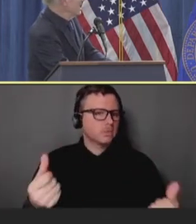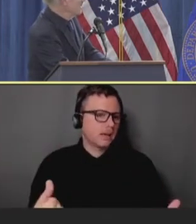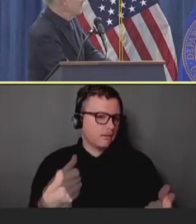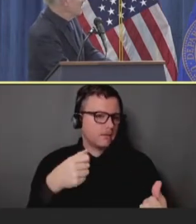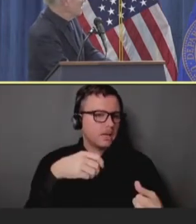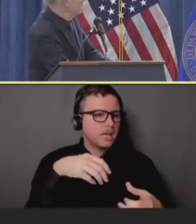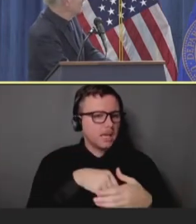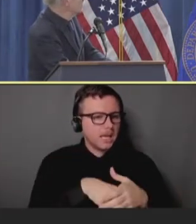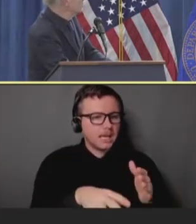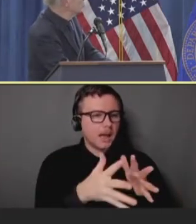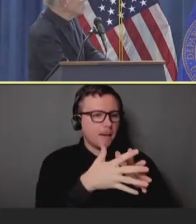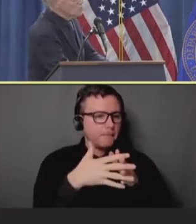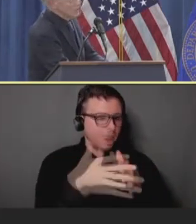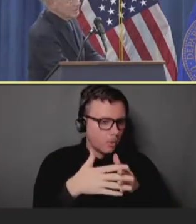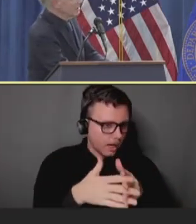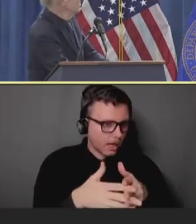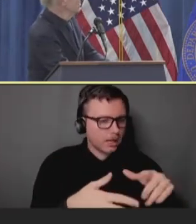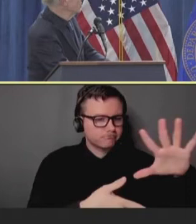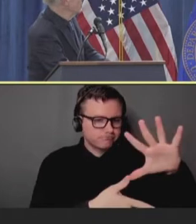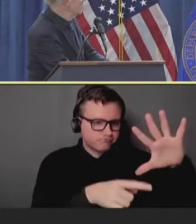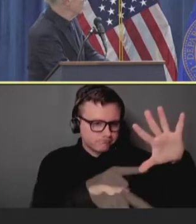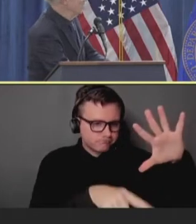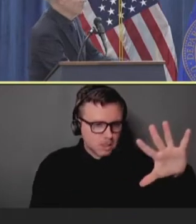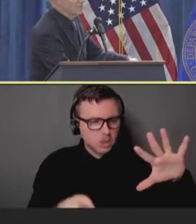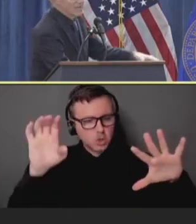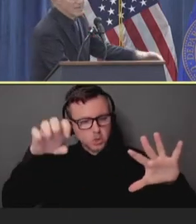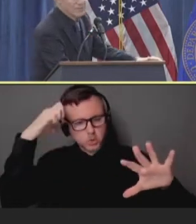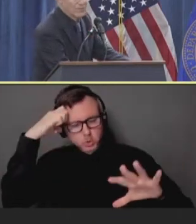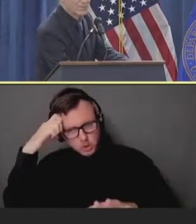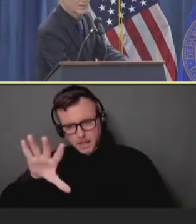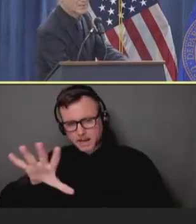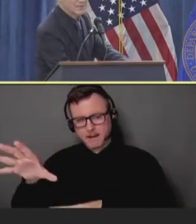has been accomplished solely through the use of the live oral vaccine."